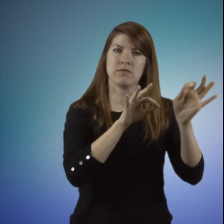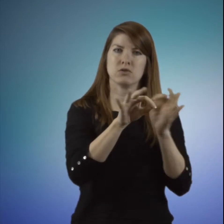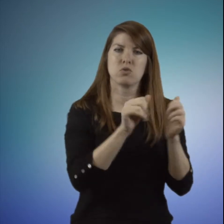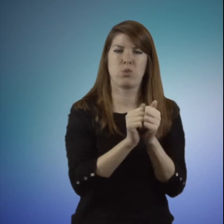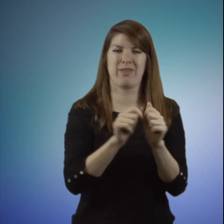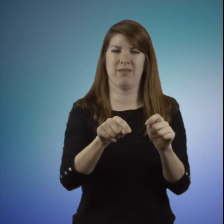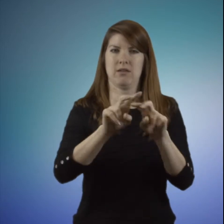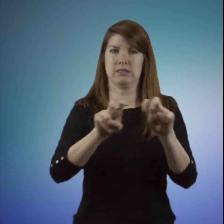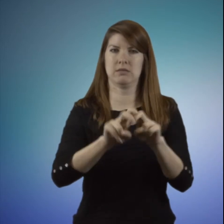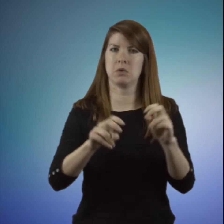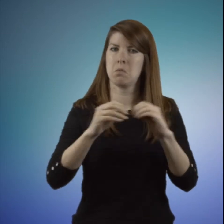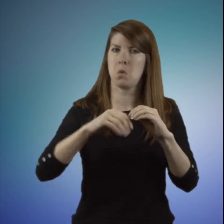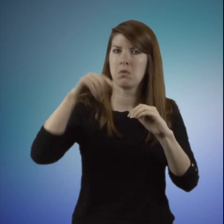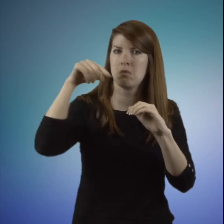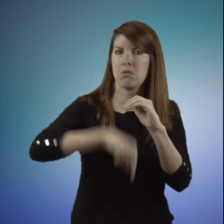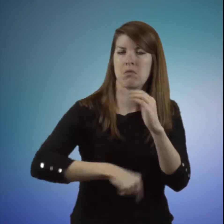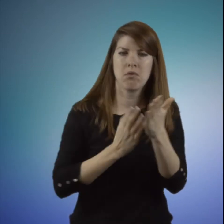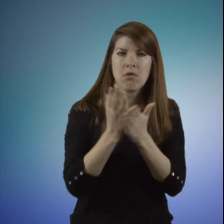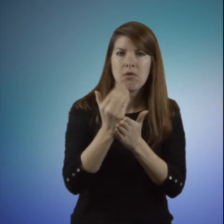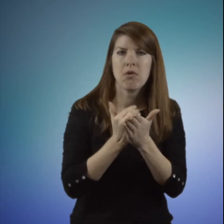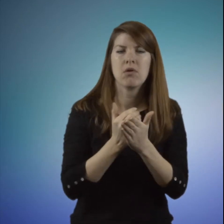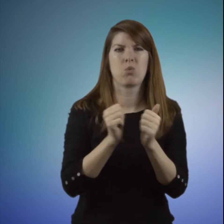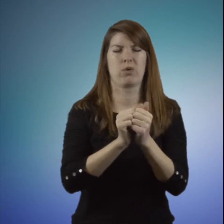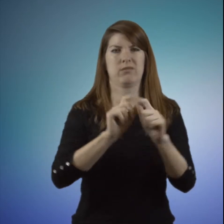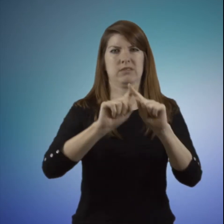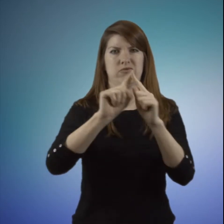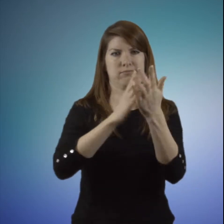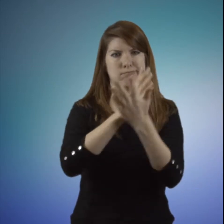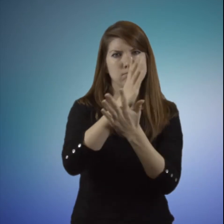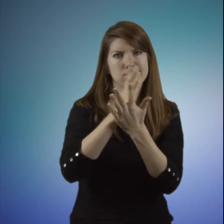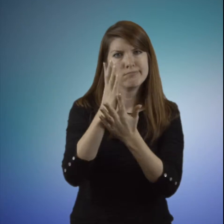in depth assessment in a variety of areas that really identify the strengths